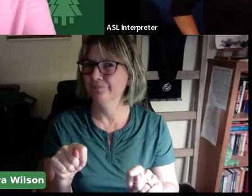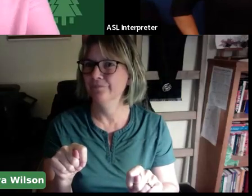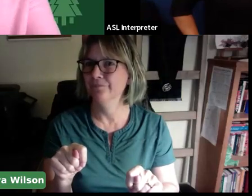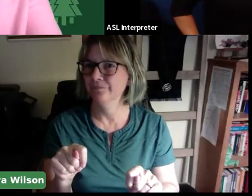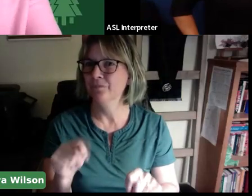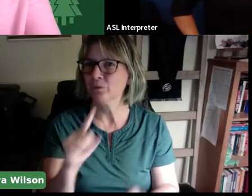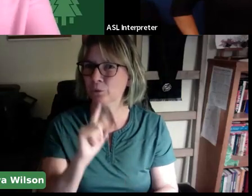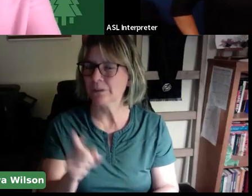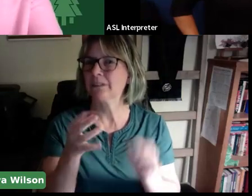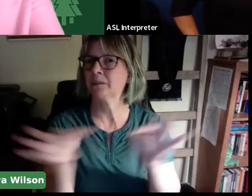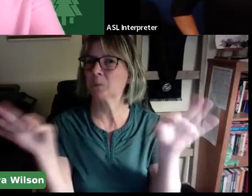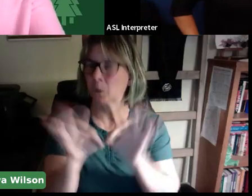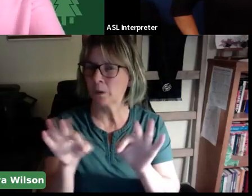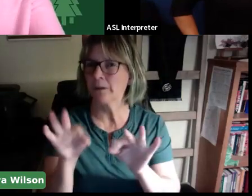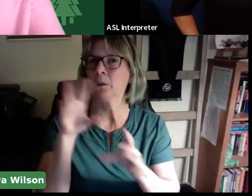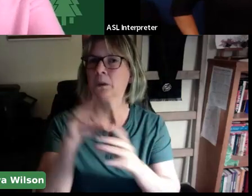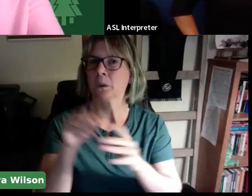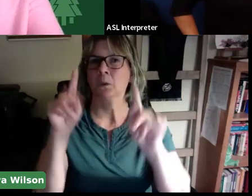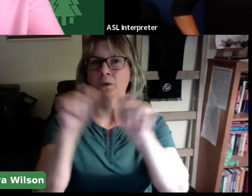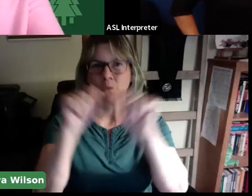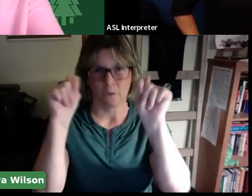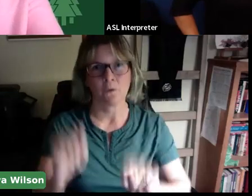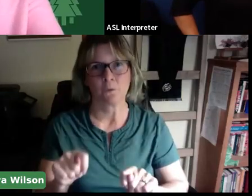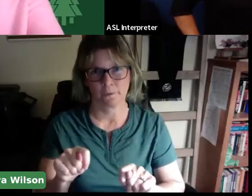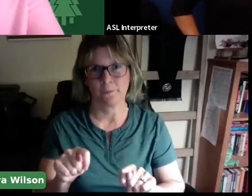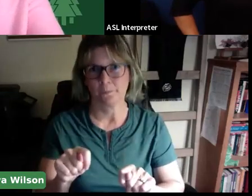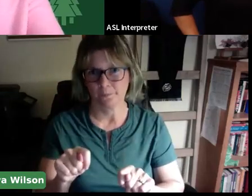a transcript provided is important to have available.